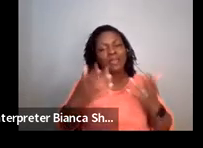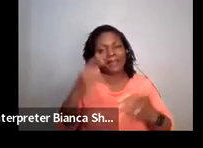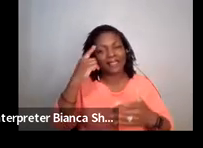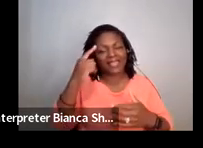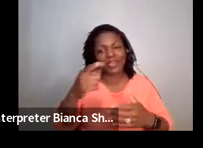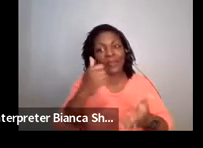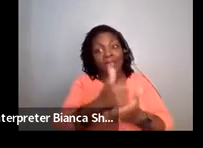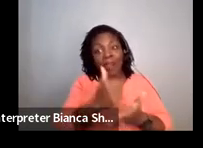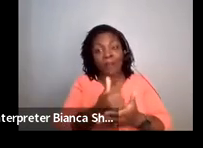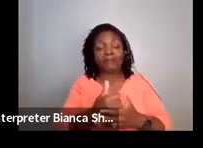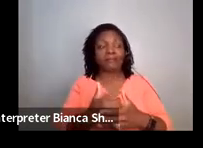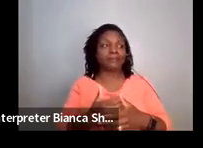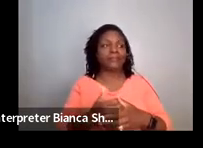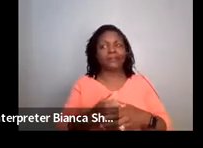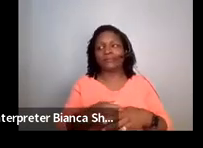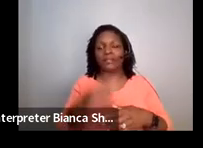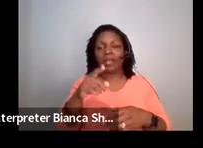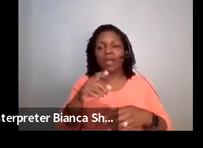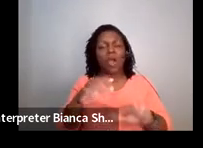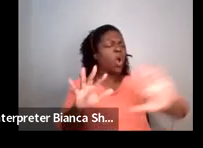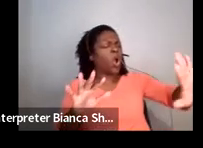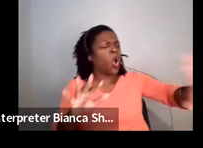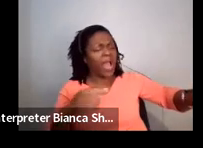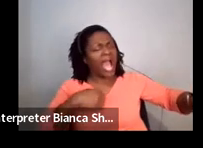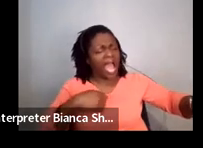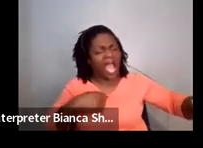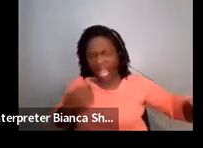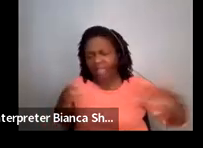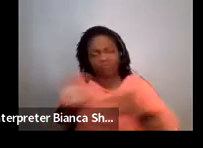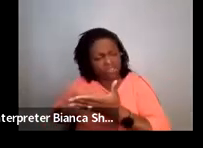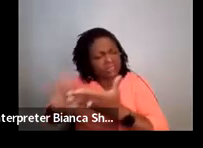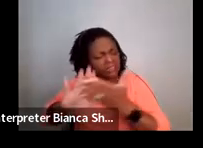Let them clean the dishes. Okay, I love this reminiscent therapy.